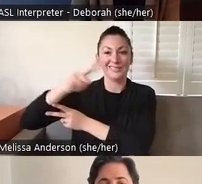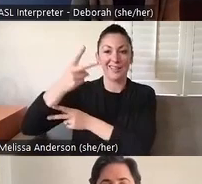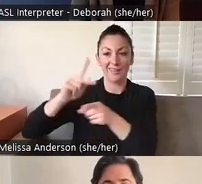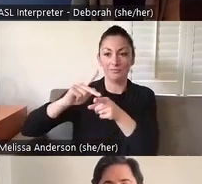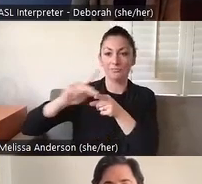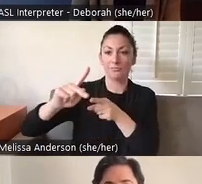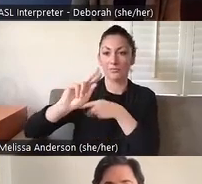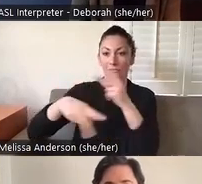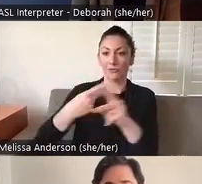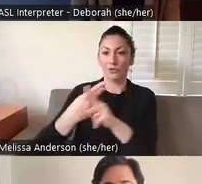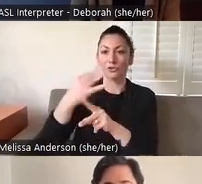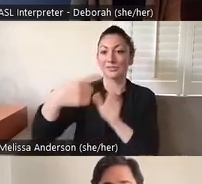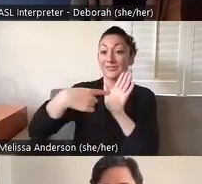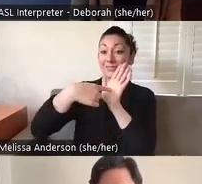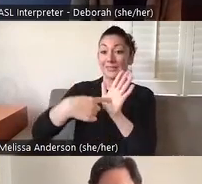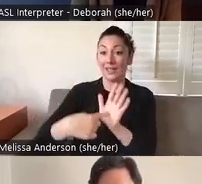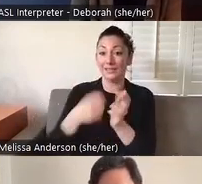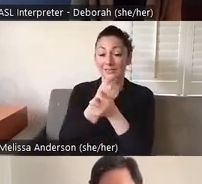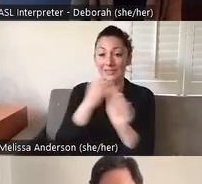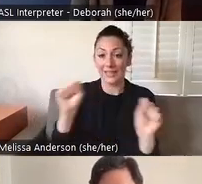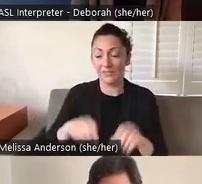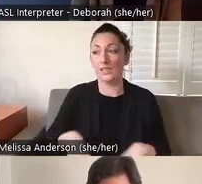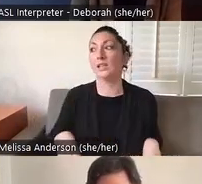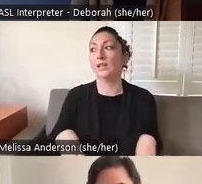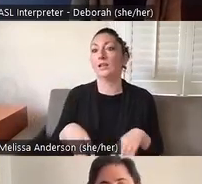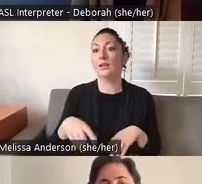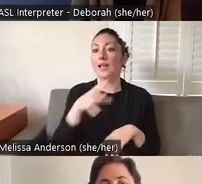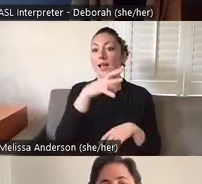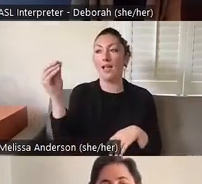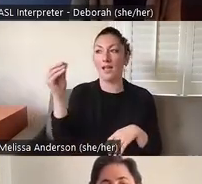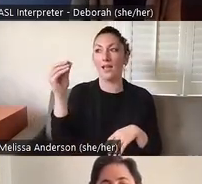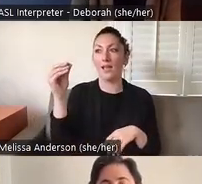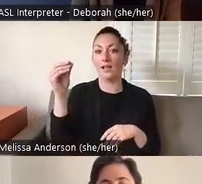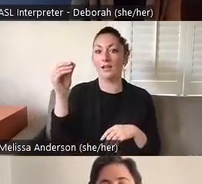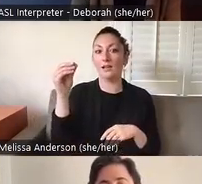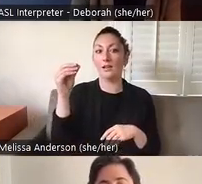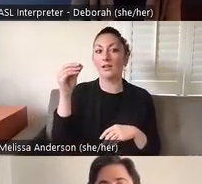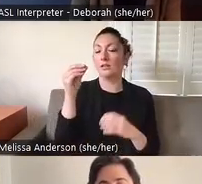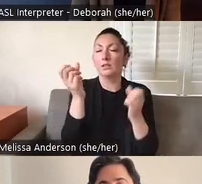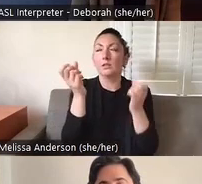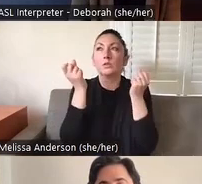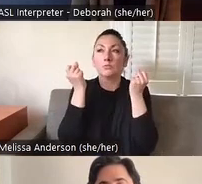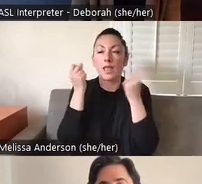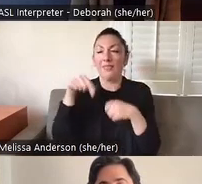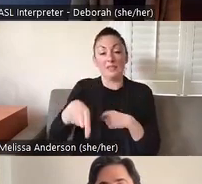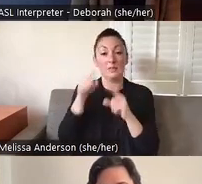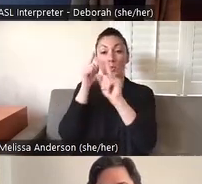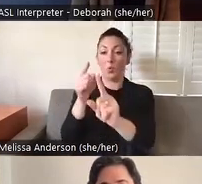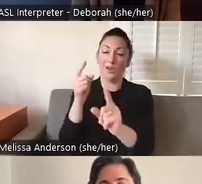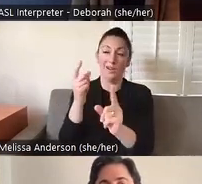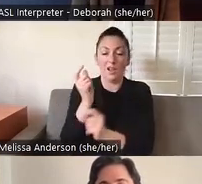what we are showing today is the second version of Seeking Safety - wait, Signs of Safety. Signs of